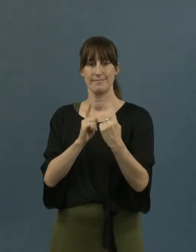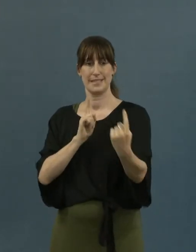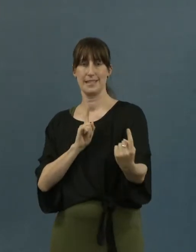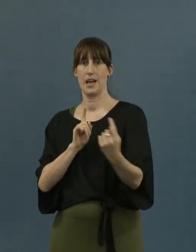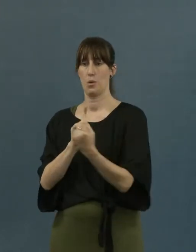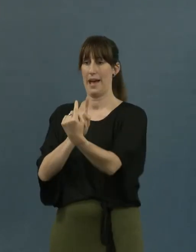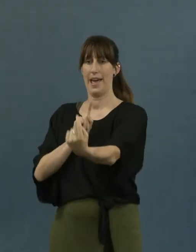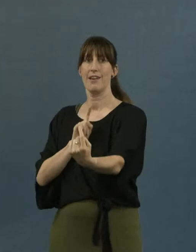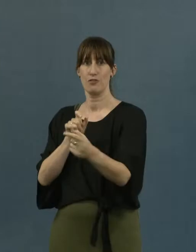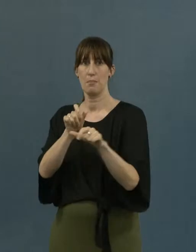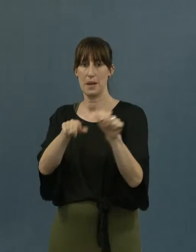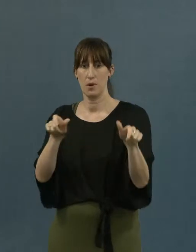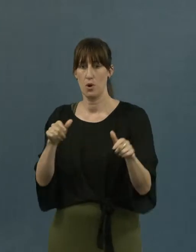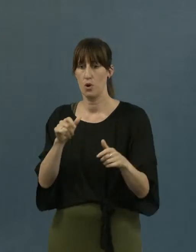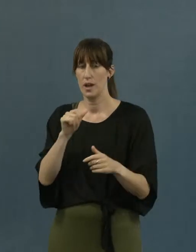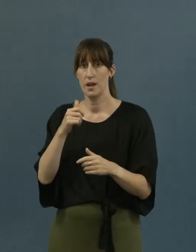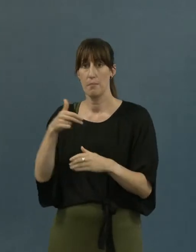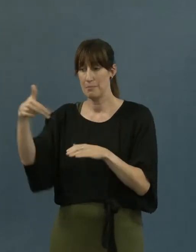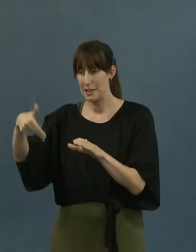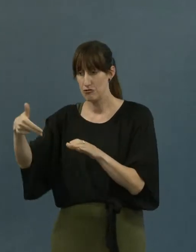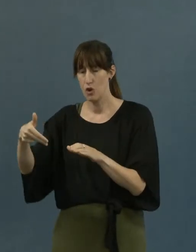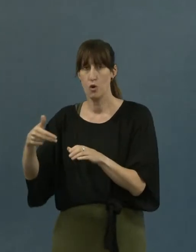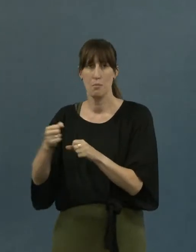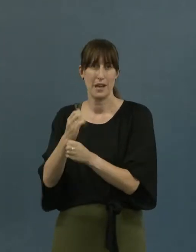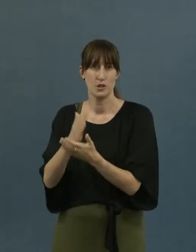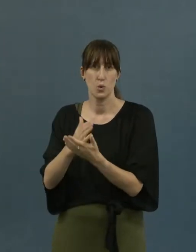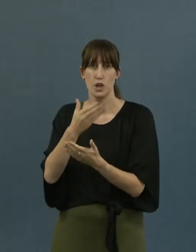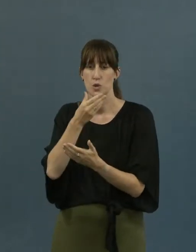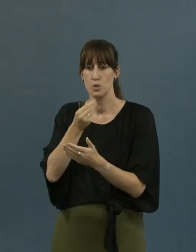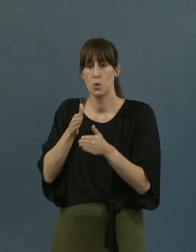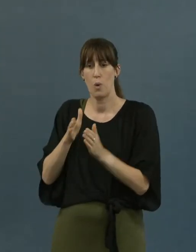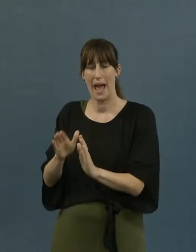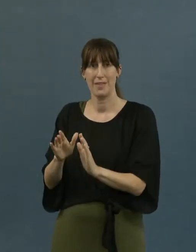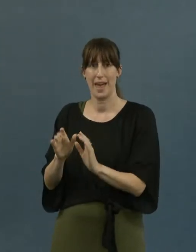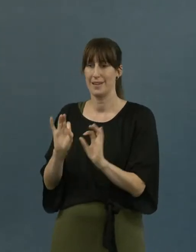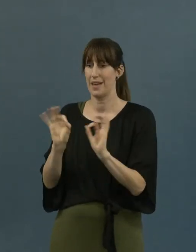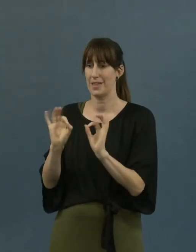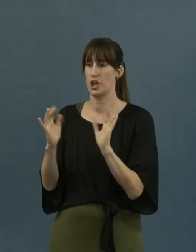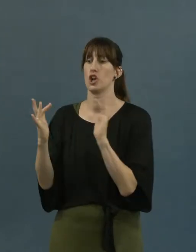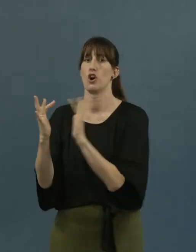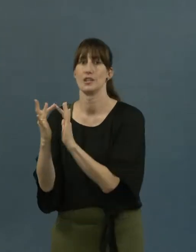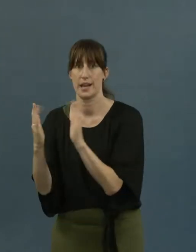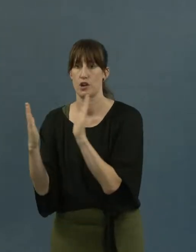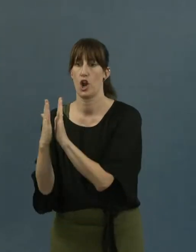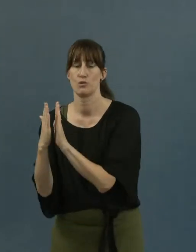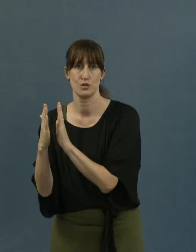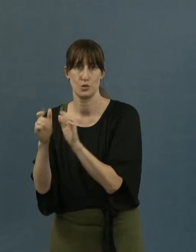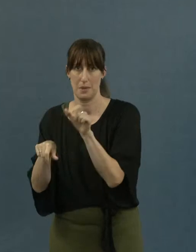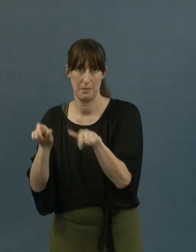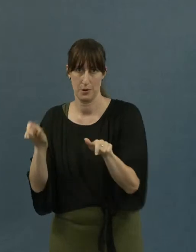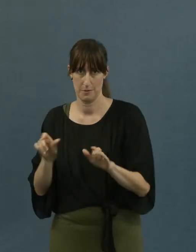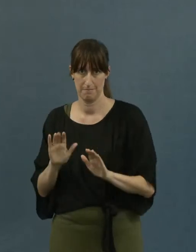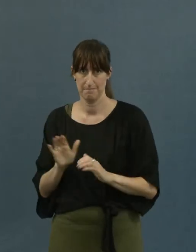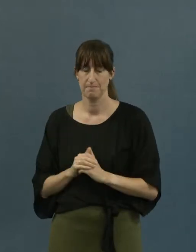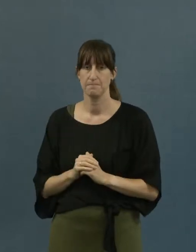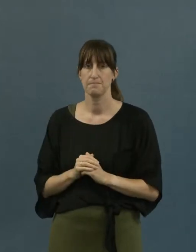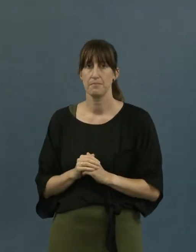when it comes to filling your car or getting food, etc.,